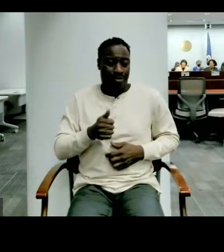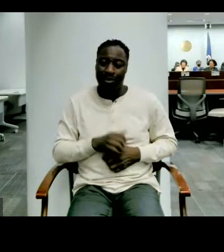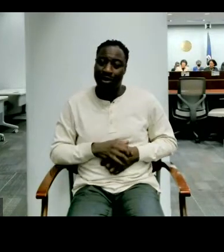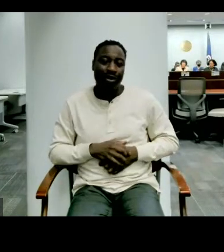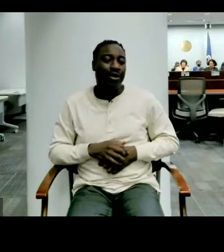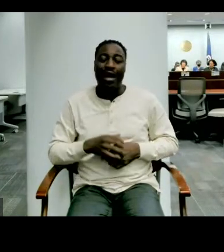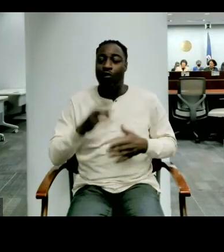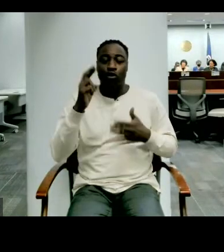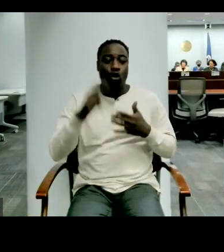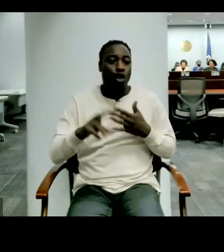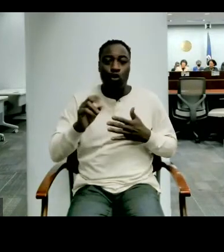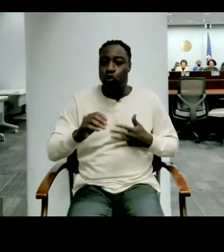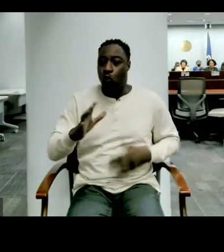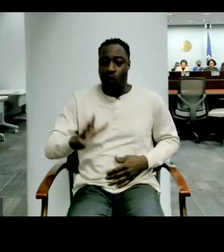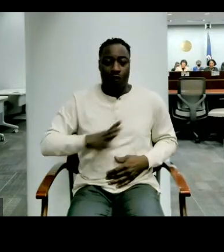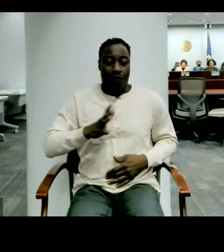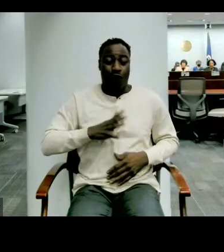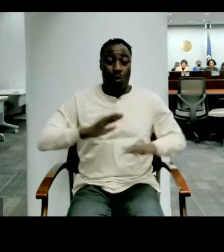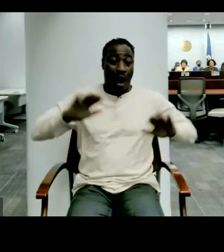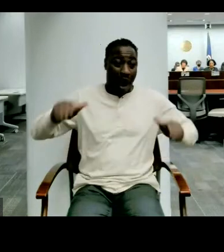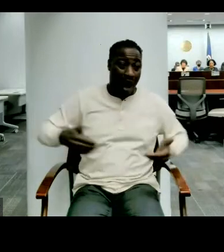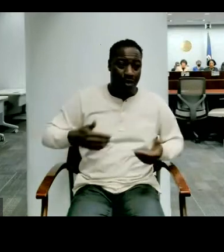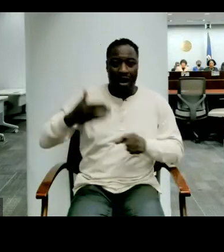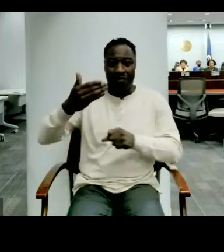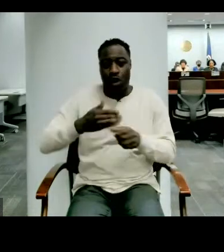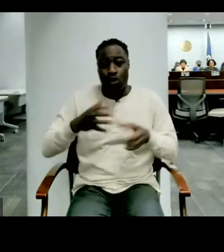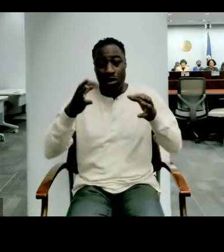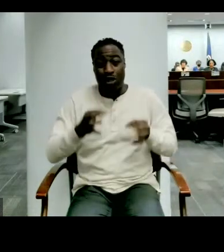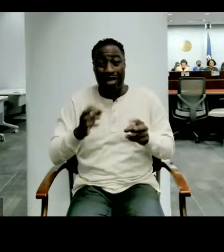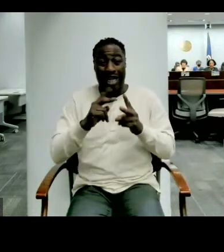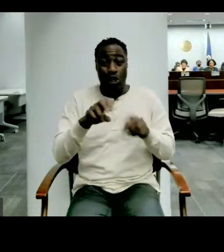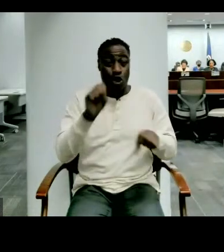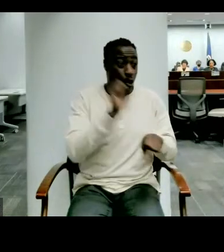not a formal hiring and firing decisions, there is either work or there is not work.